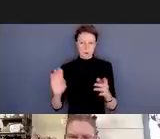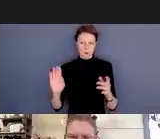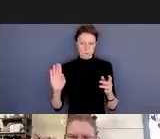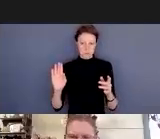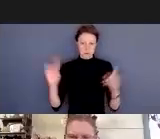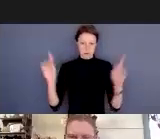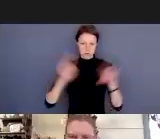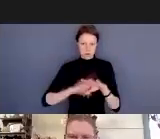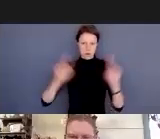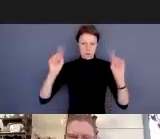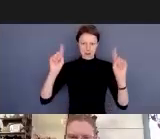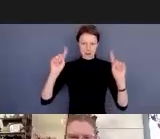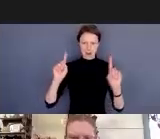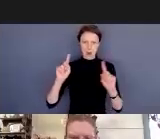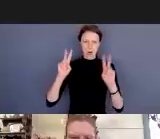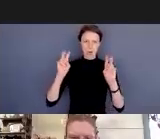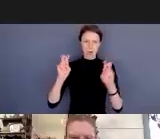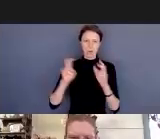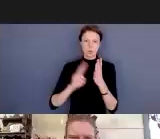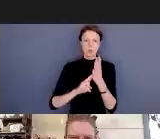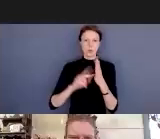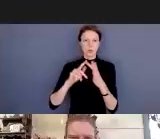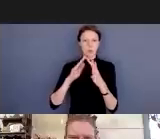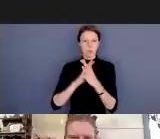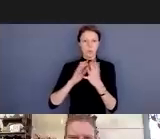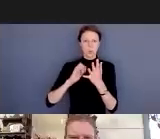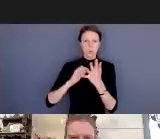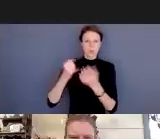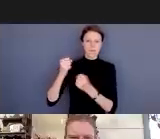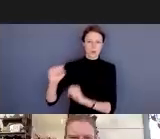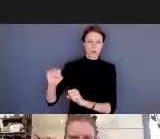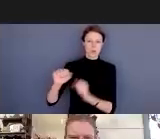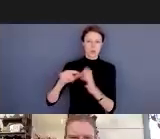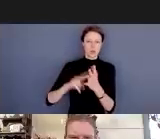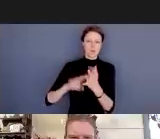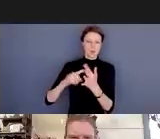is of news aversion. I've just brought up a bar graph, I think it's a bar graph,